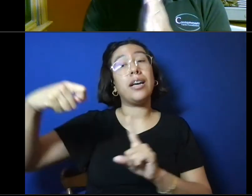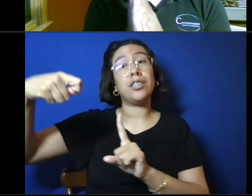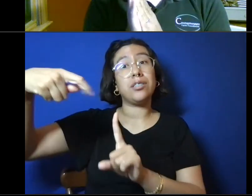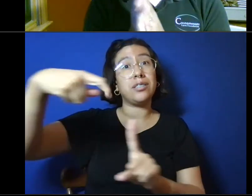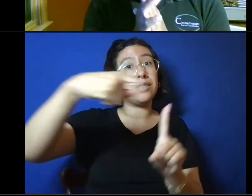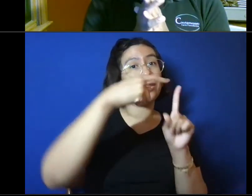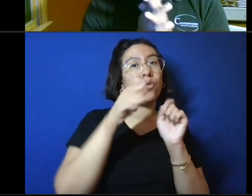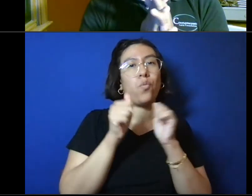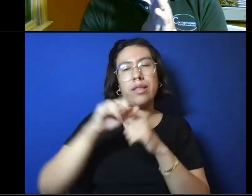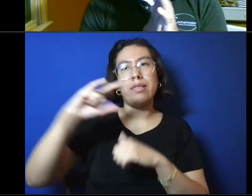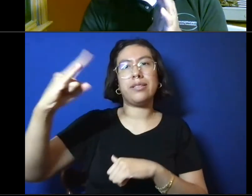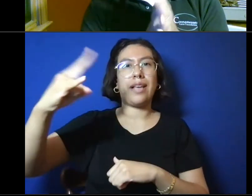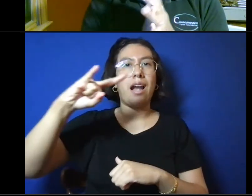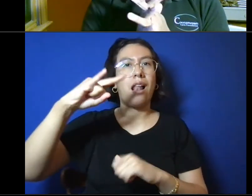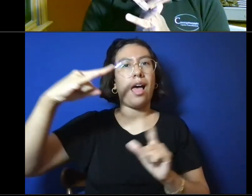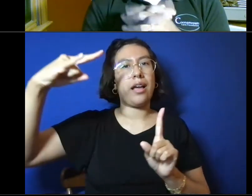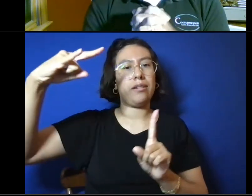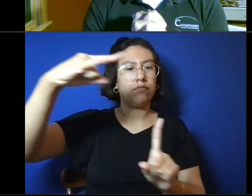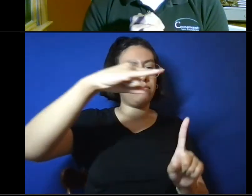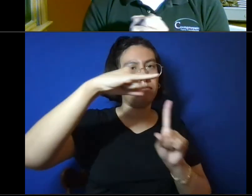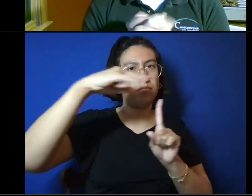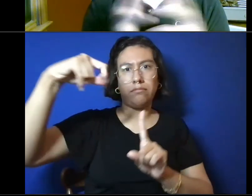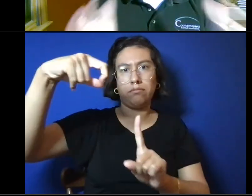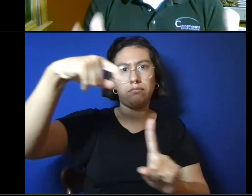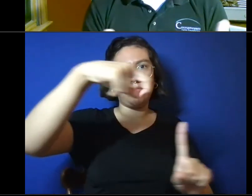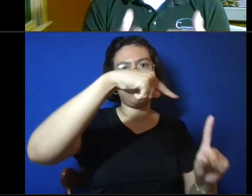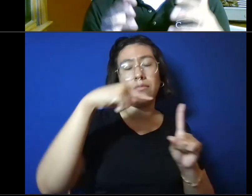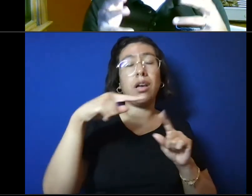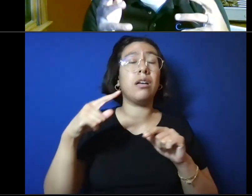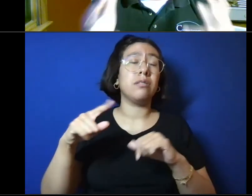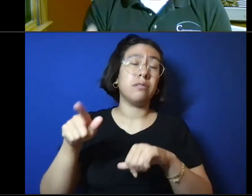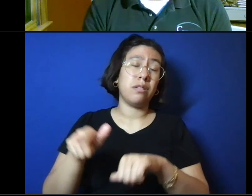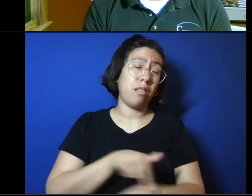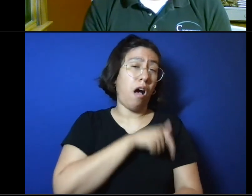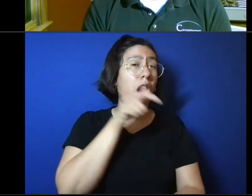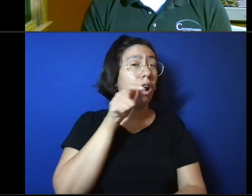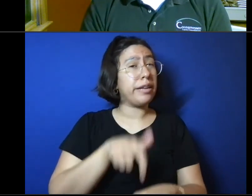And these tags stay on turtles for a long time, months to years.